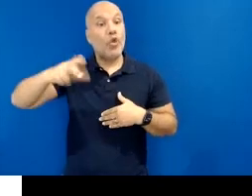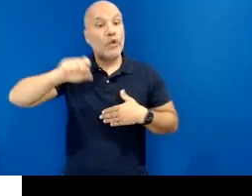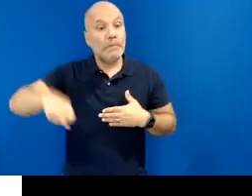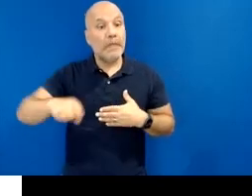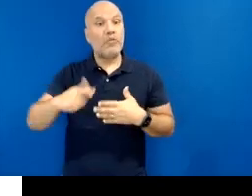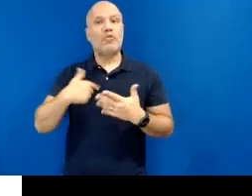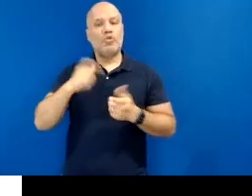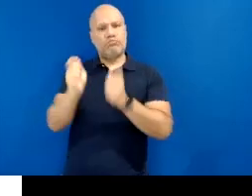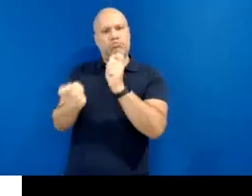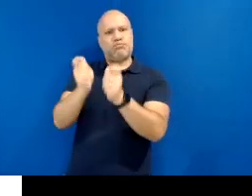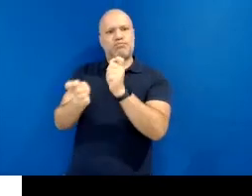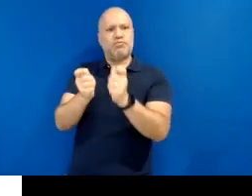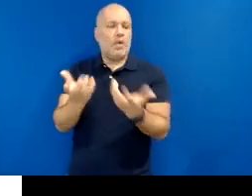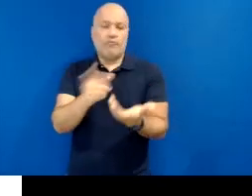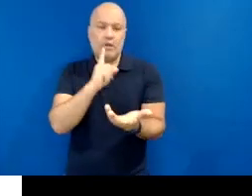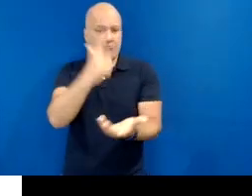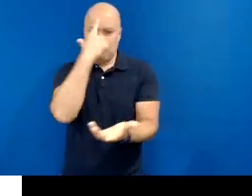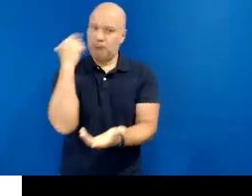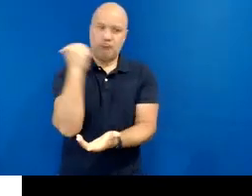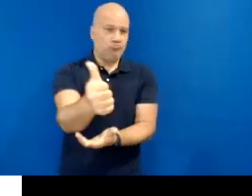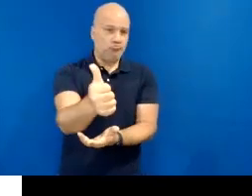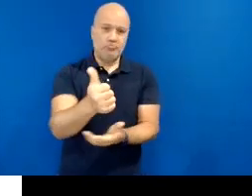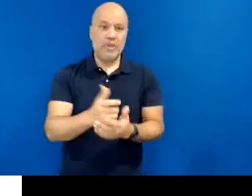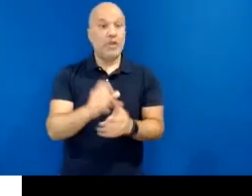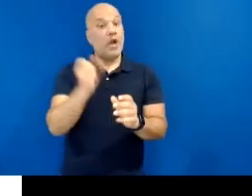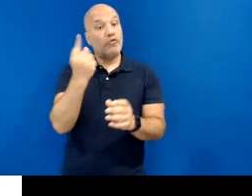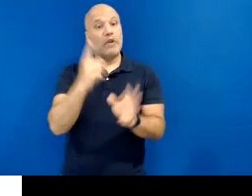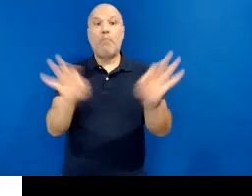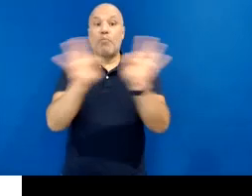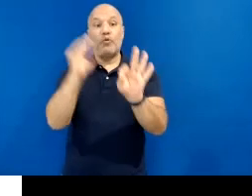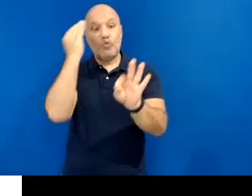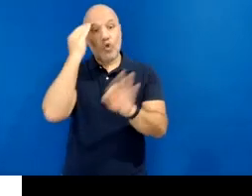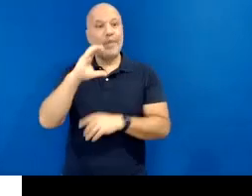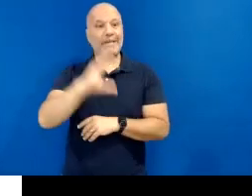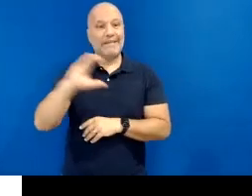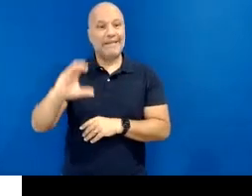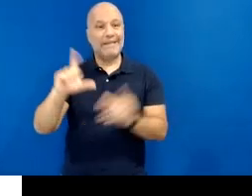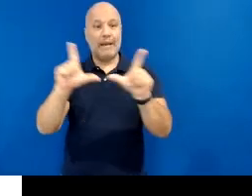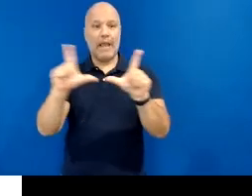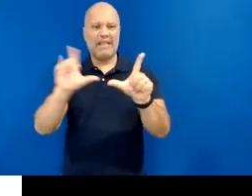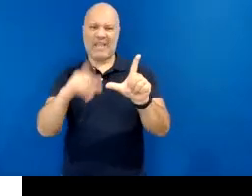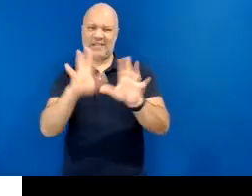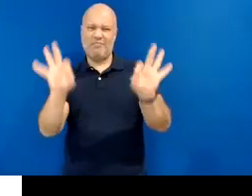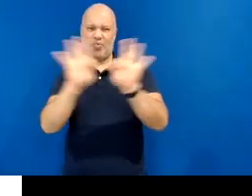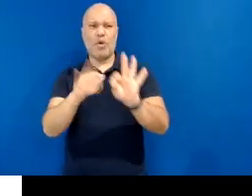So as long as you kind of have an understanding of the CC licenses and what they mean and what you can do and not do with each one of them,